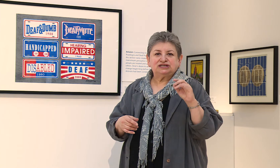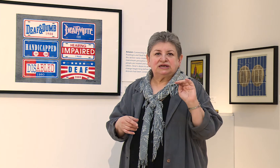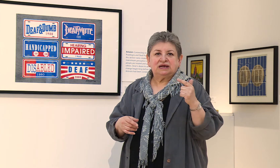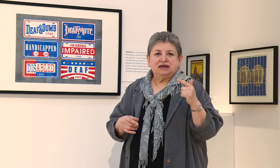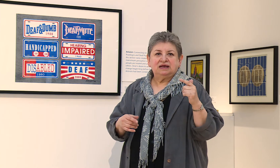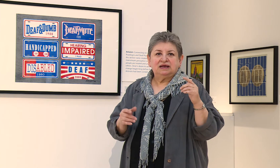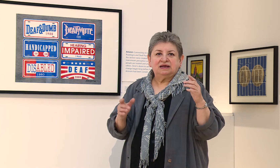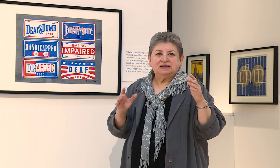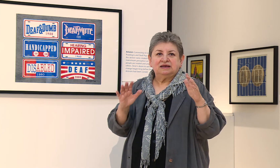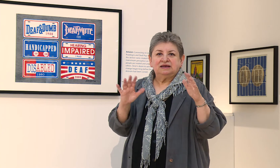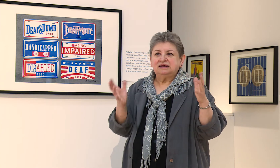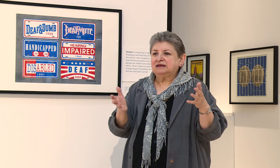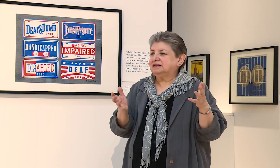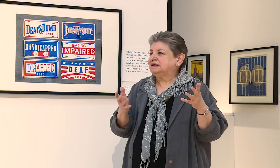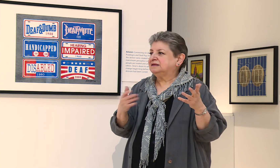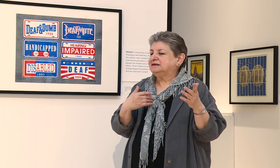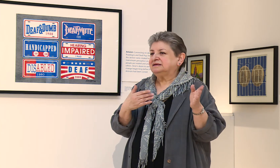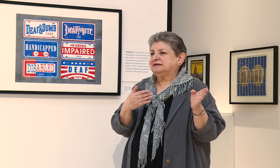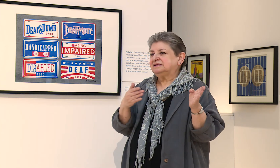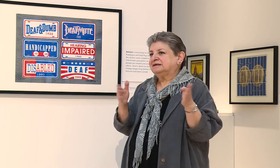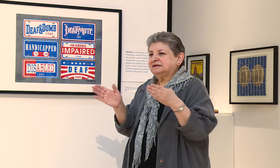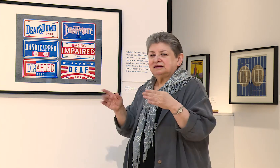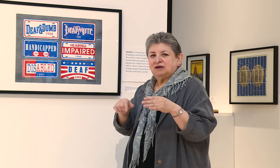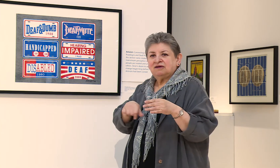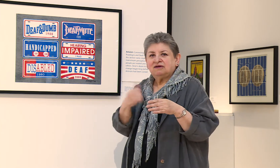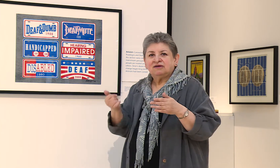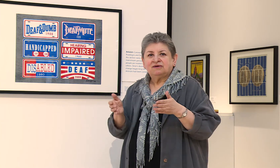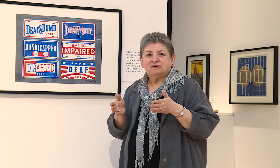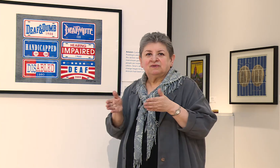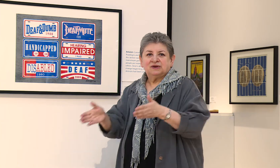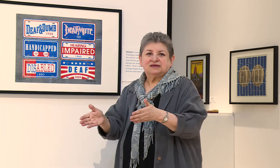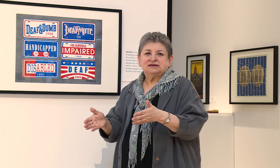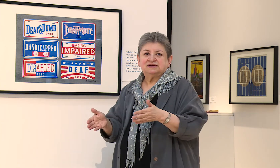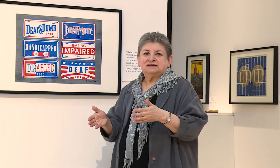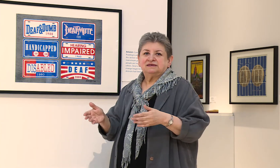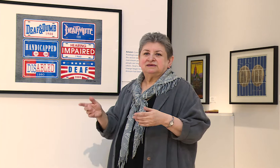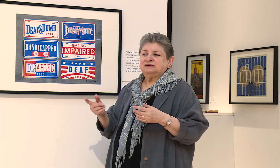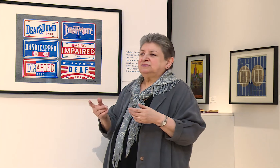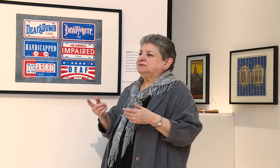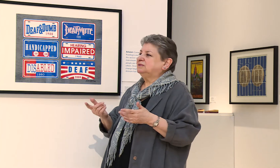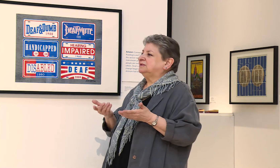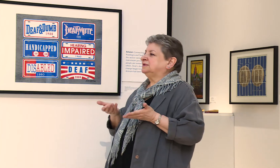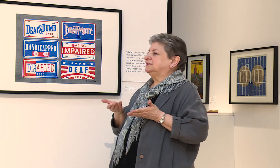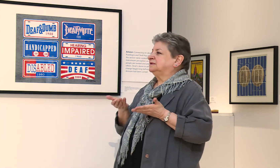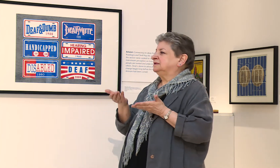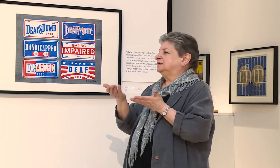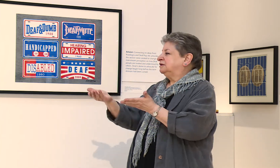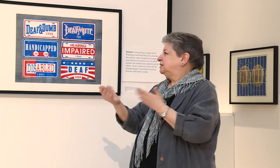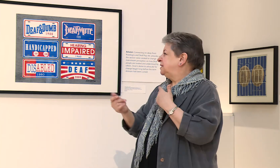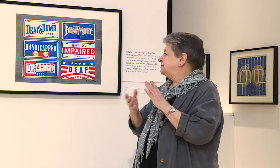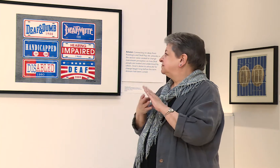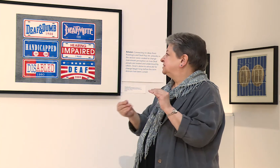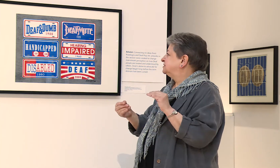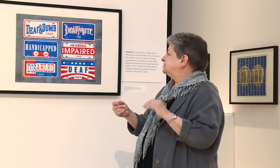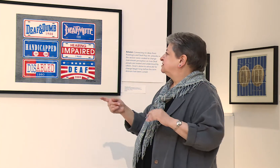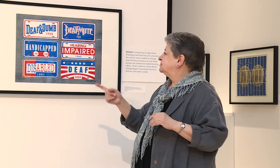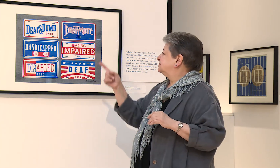I decided to shift towards license plates as another way to convey my message.